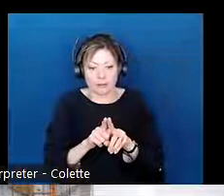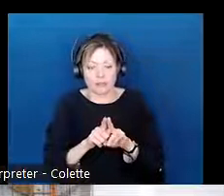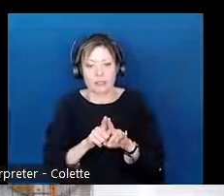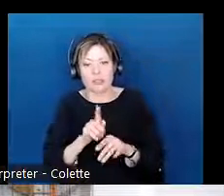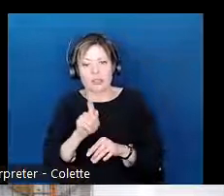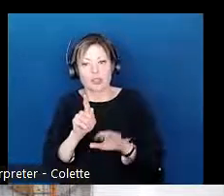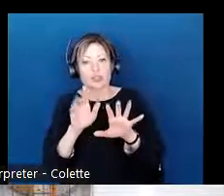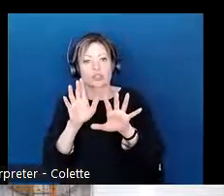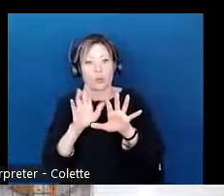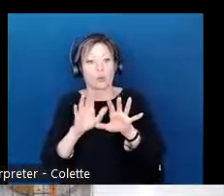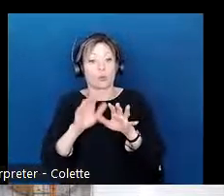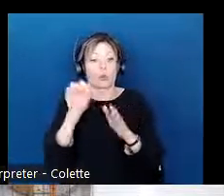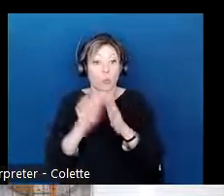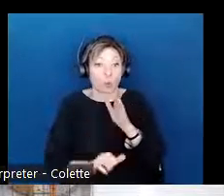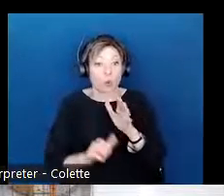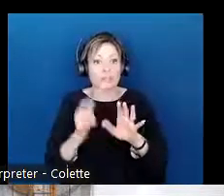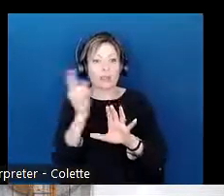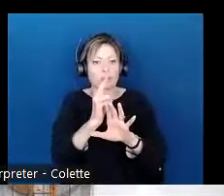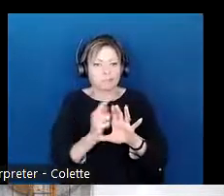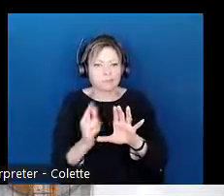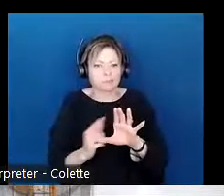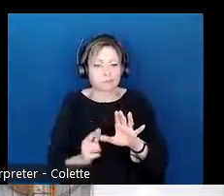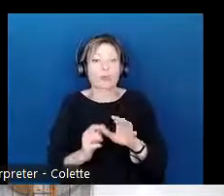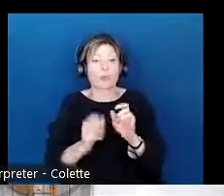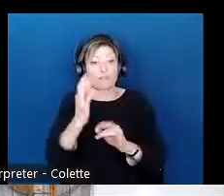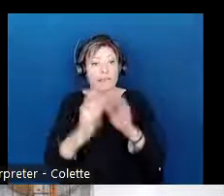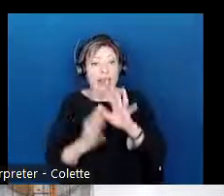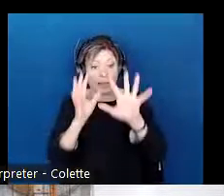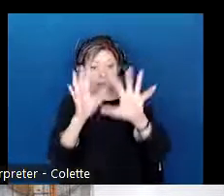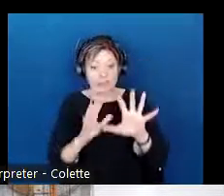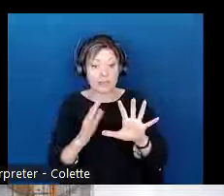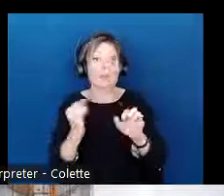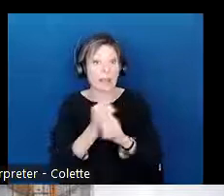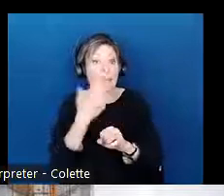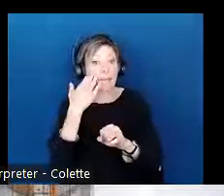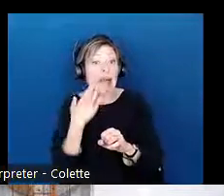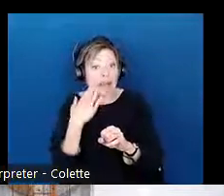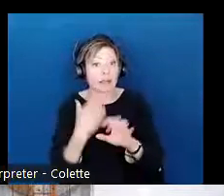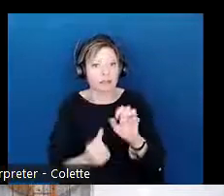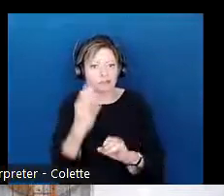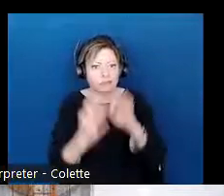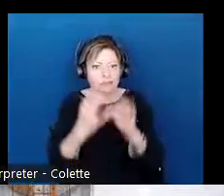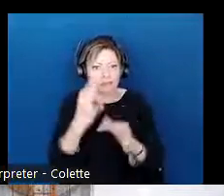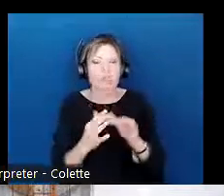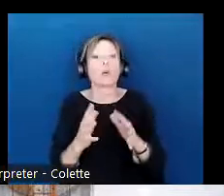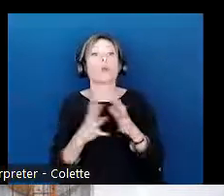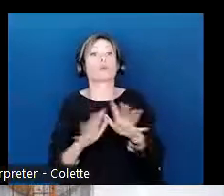with the wood he'll actually with a flame make it black so when you first put this in in back